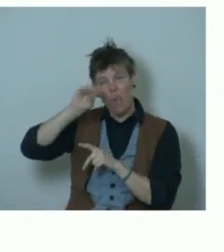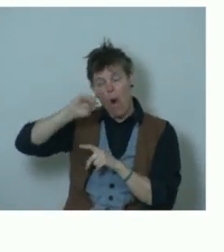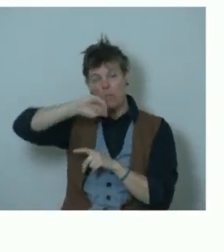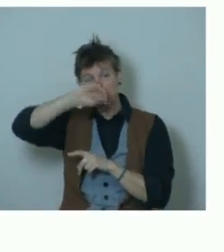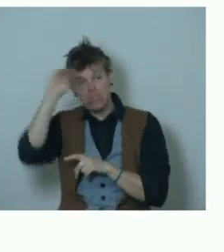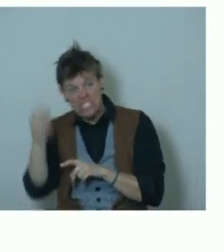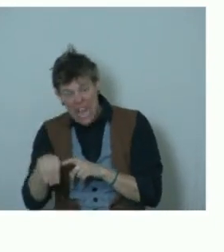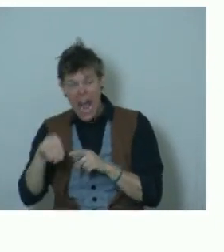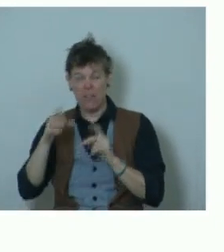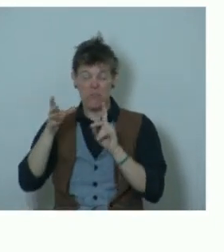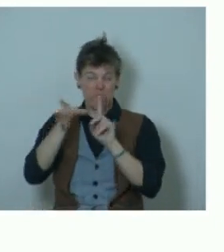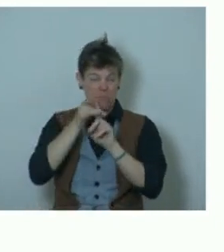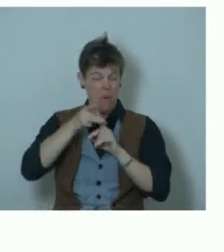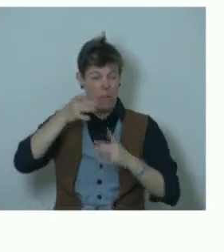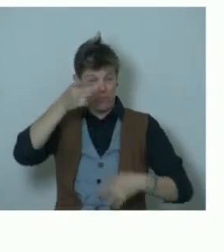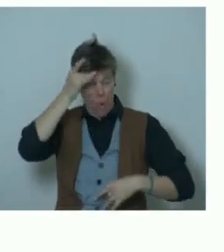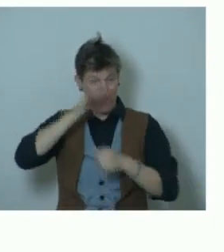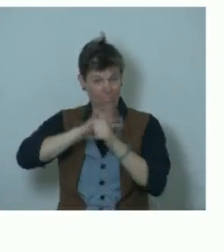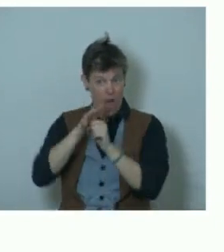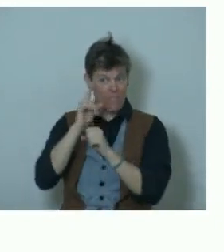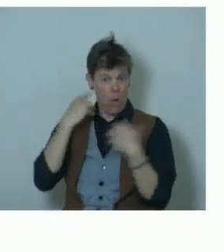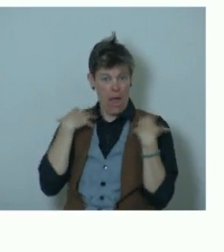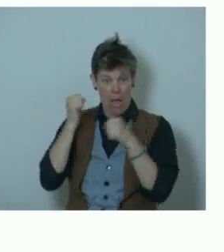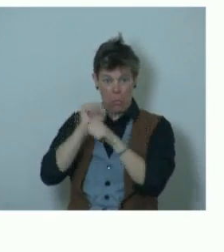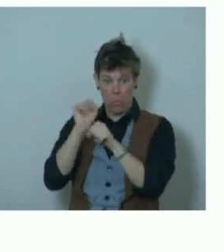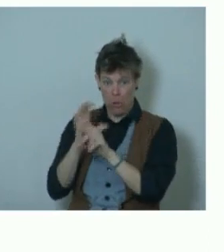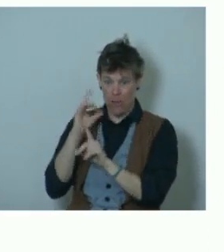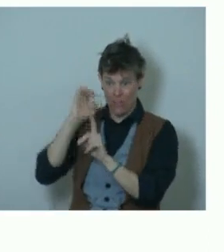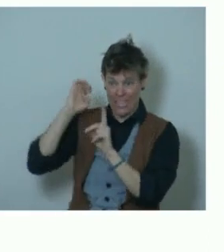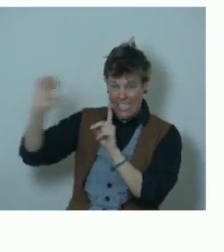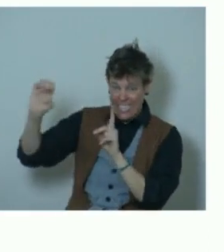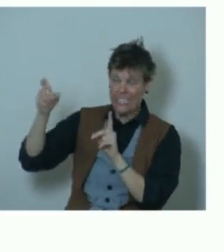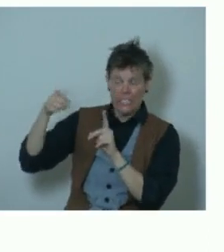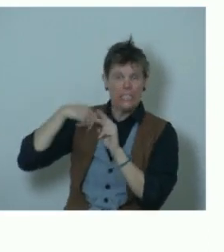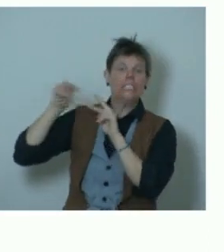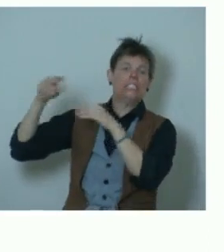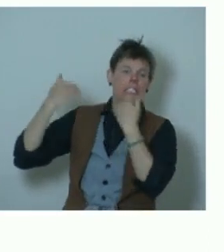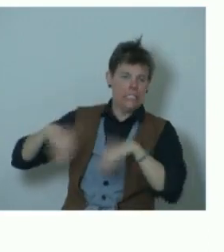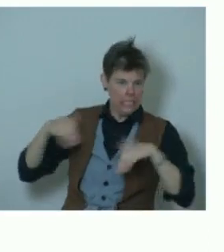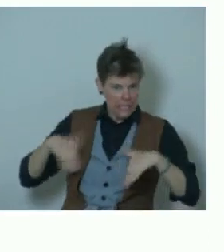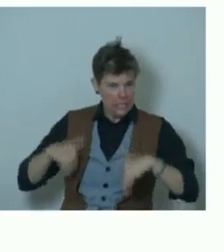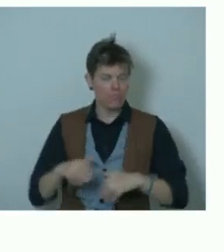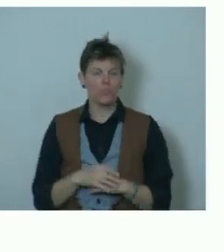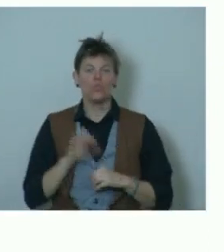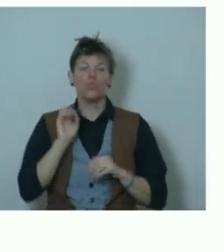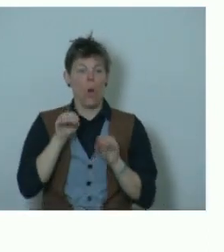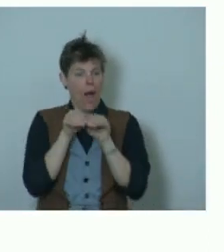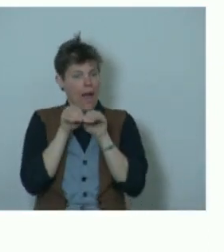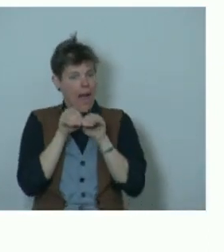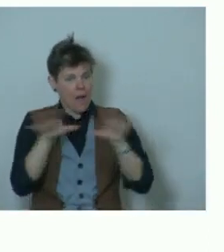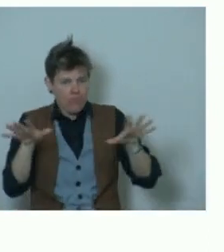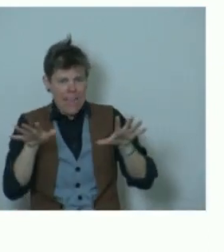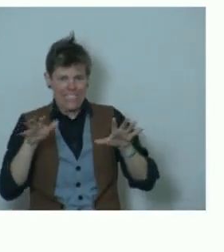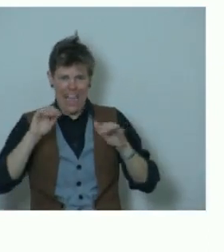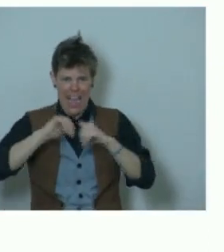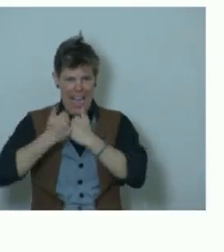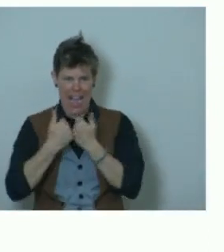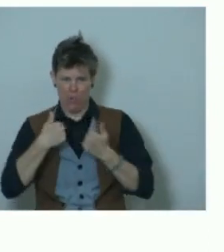THERE IS DATA OUT OF THE EAST COAST AND SOME PLACES OF 40% OF HEALTH-CARE WORKERS HAVE BECOME INFECTED.